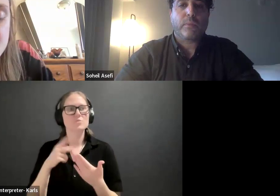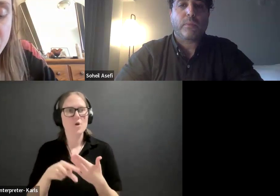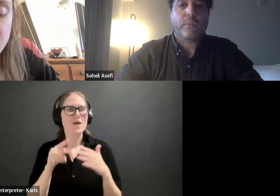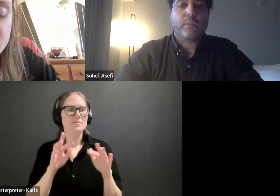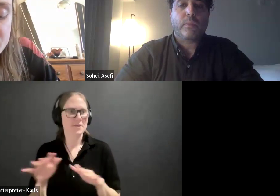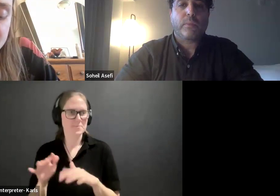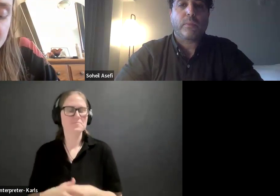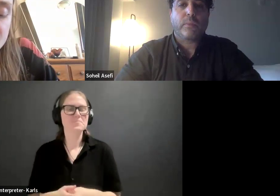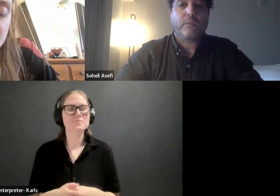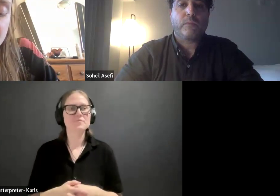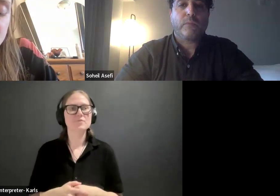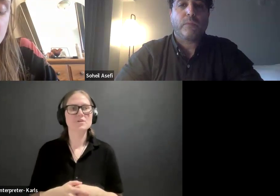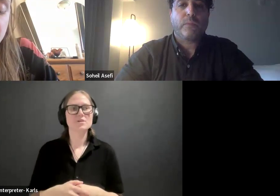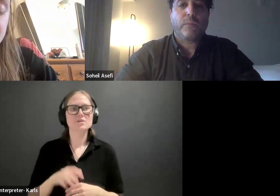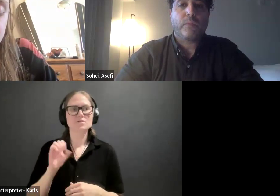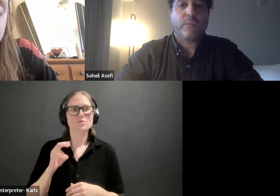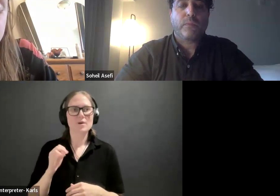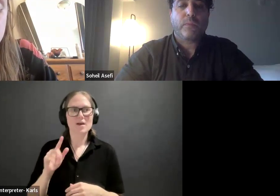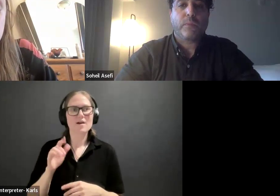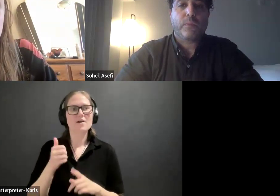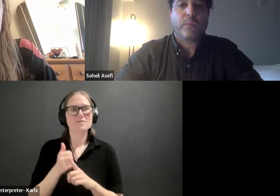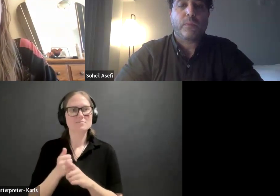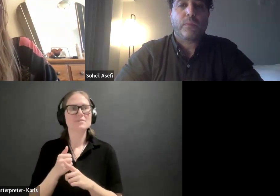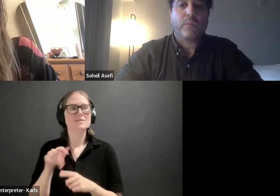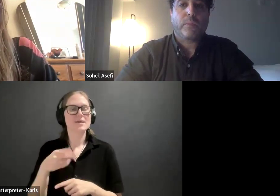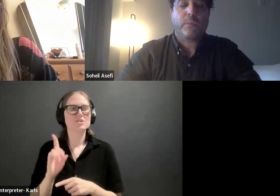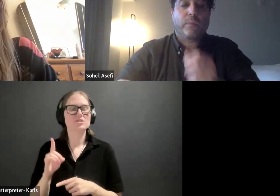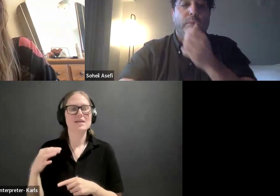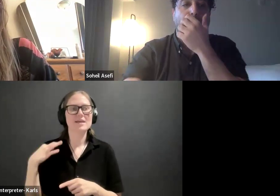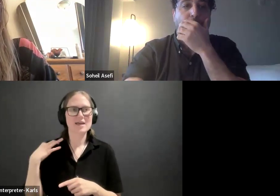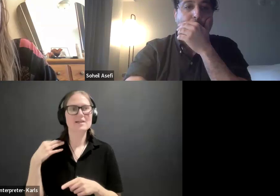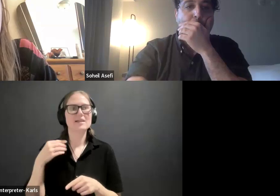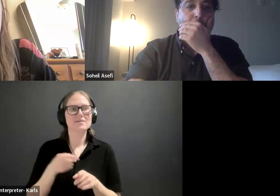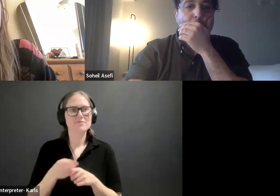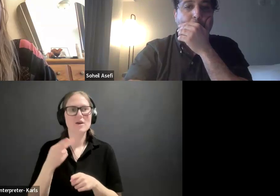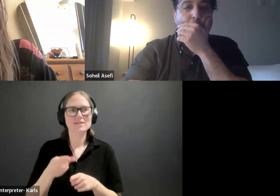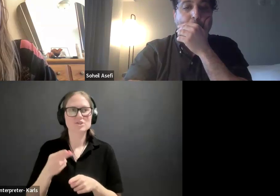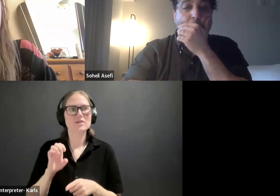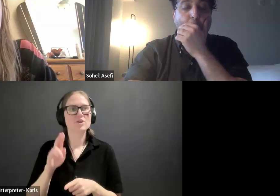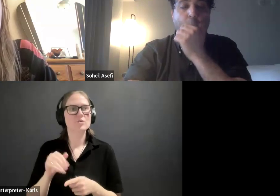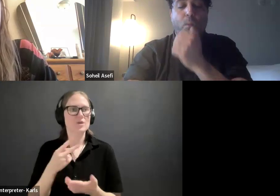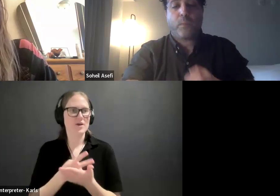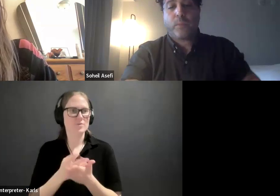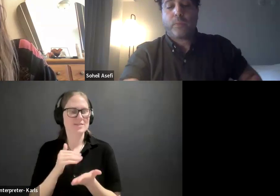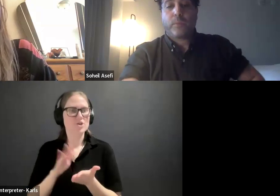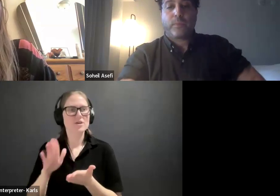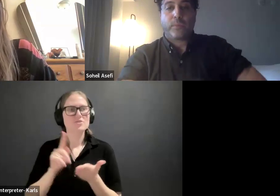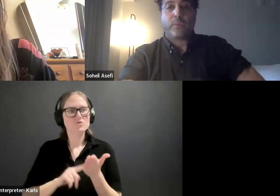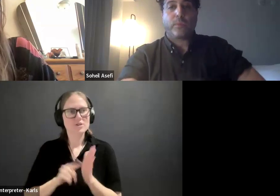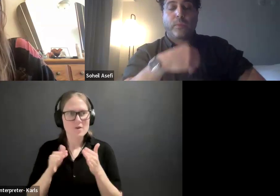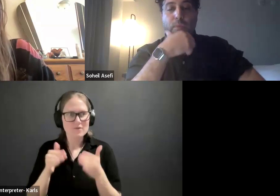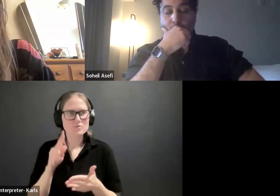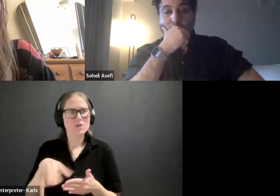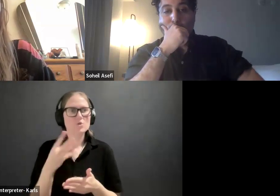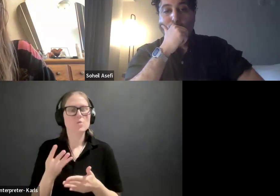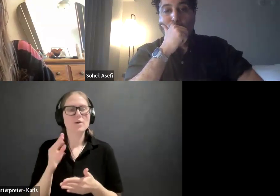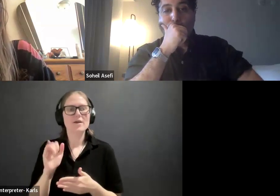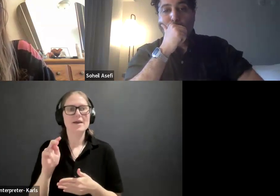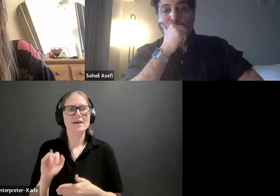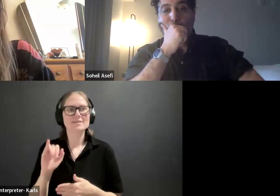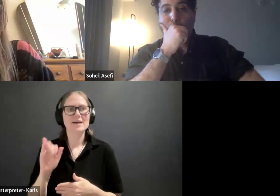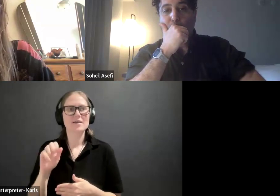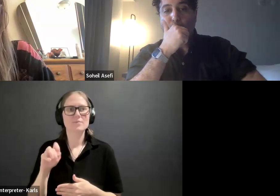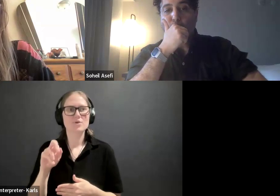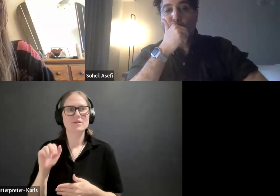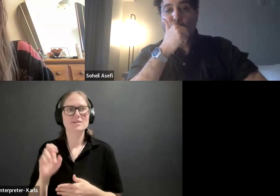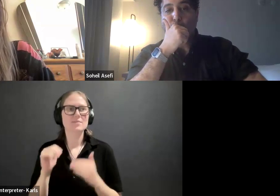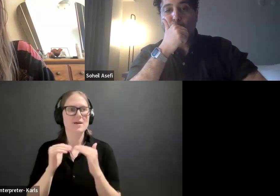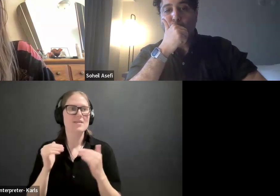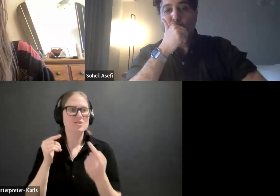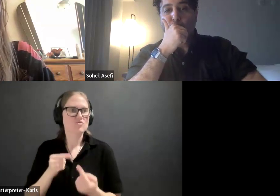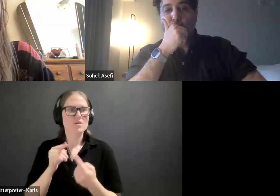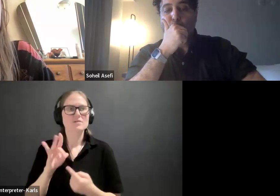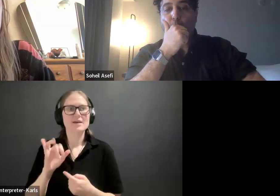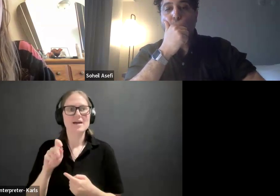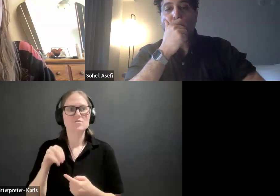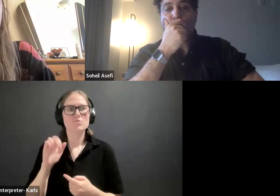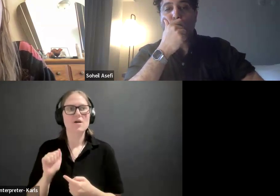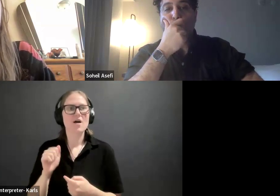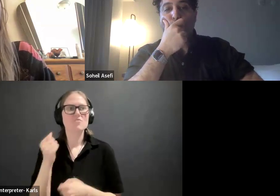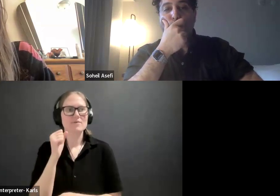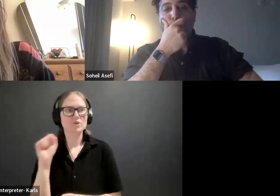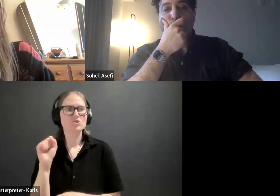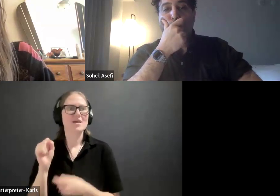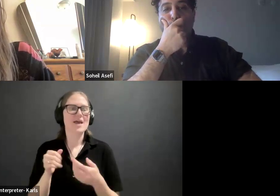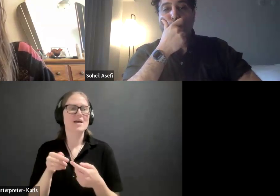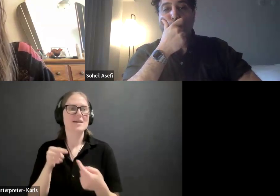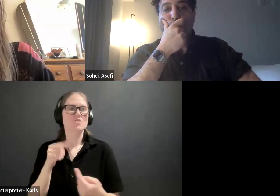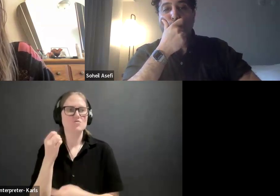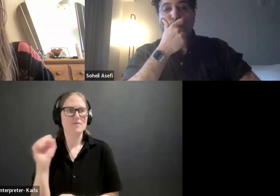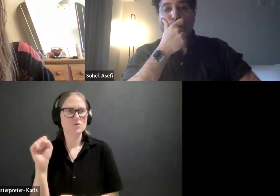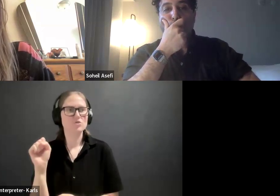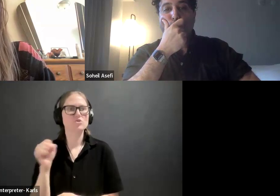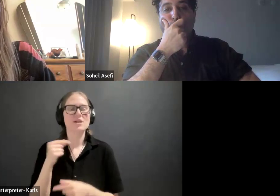So hail Asafi is a PhD candidate in history at the CUNY Graduate Center, whose research focuses on queer anti-imperialism, class struggle, diaspora, revolution, and counter-revolution, and the global afterlives of 1979.